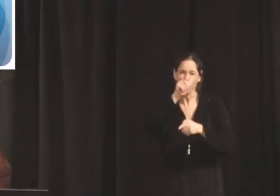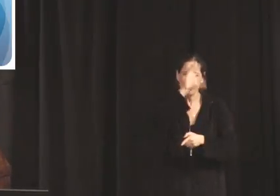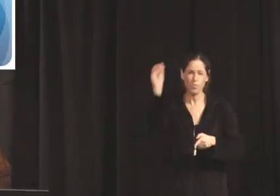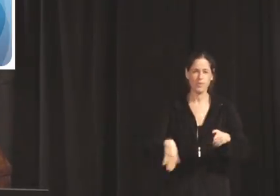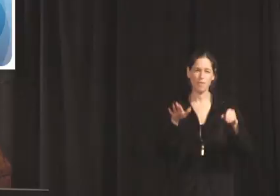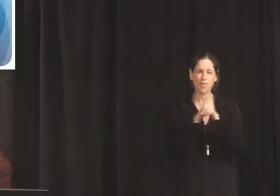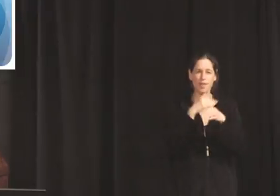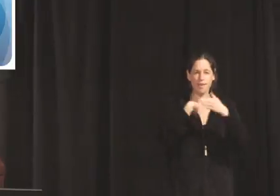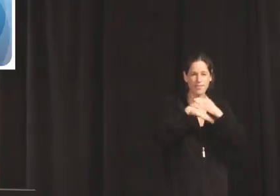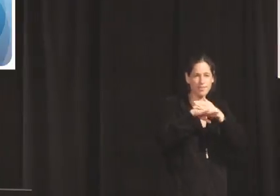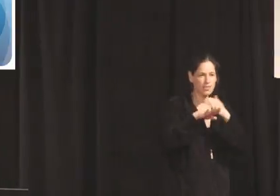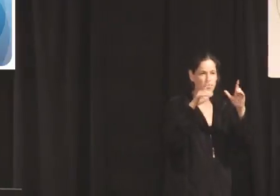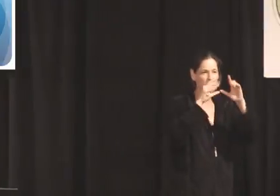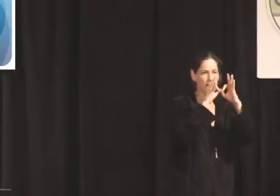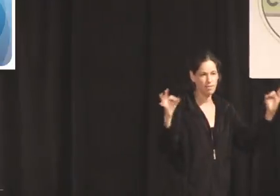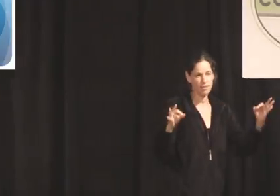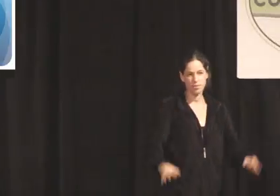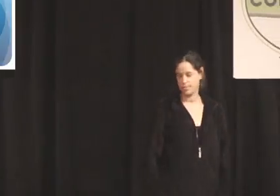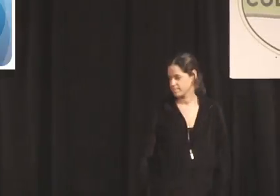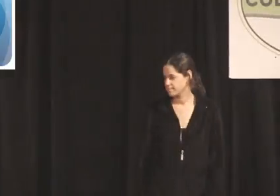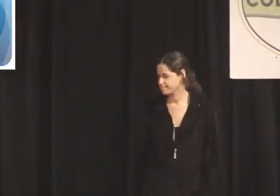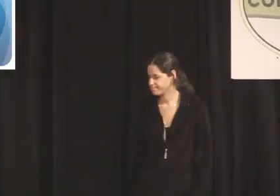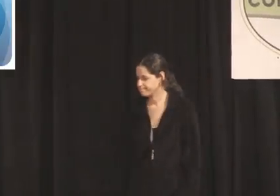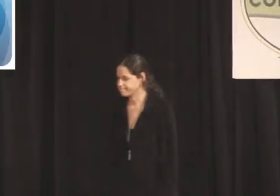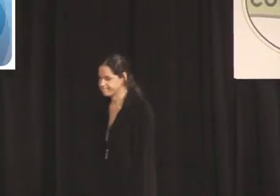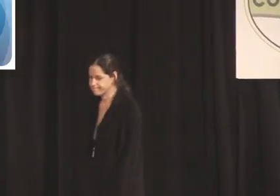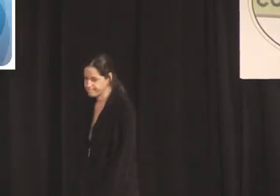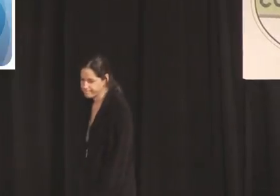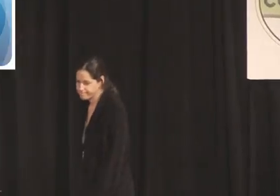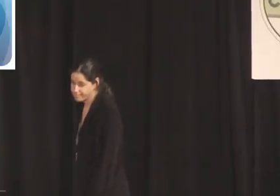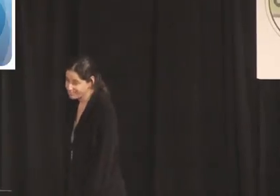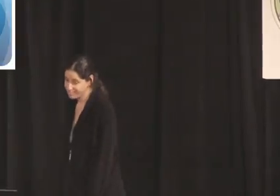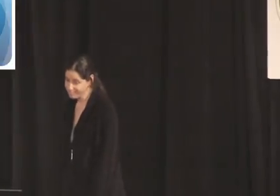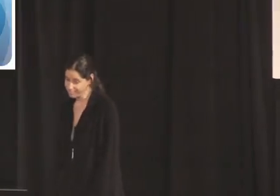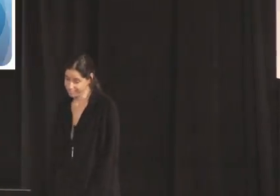the rest of their life. The foundation has to be 100%, full access to language.